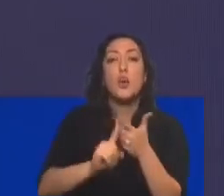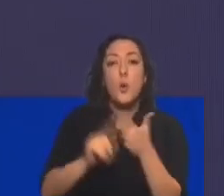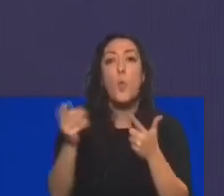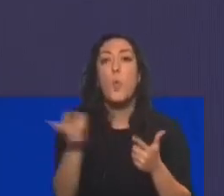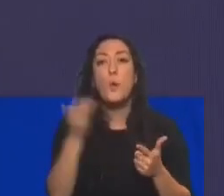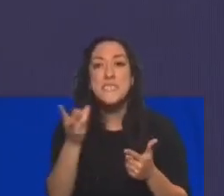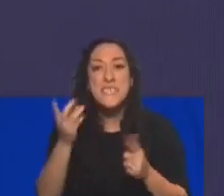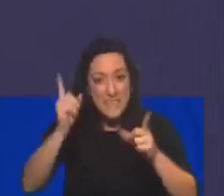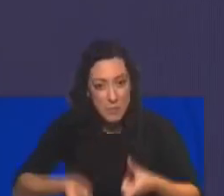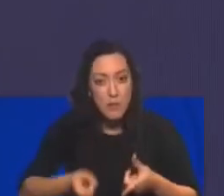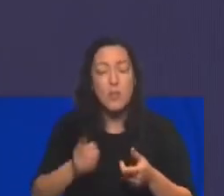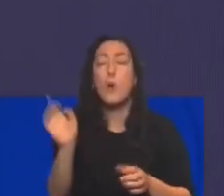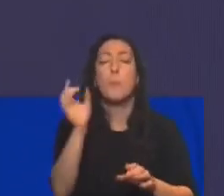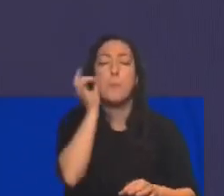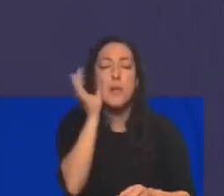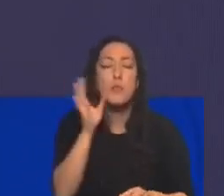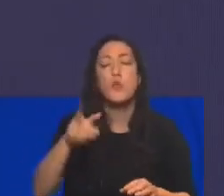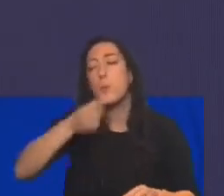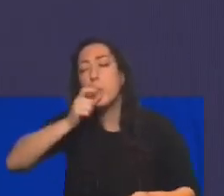Sorry, not Cognac.